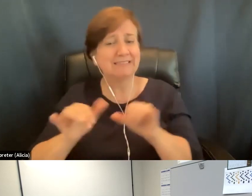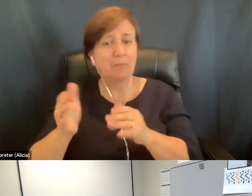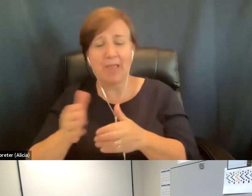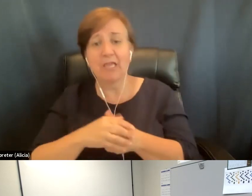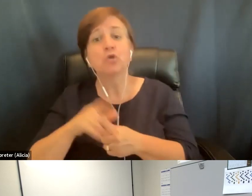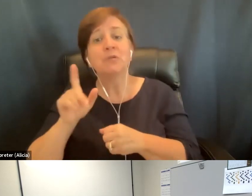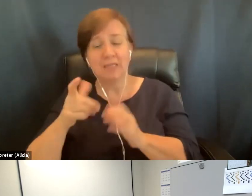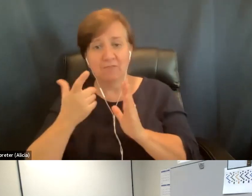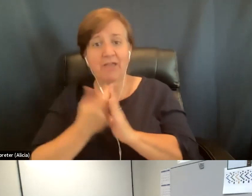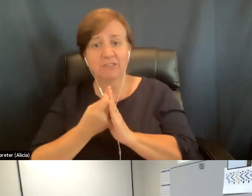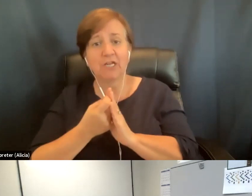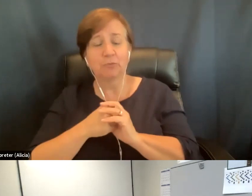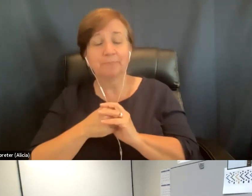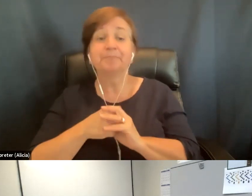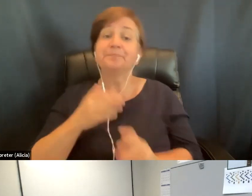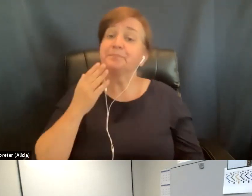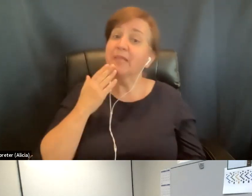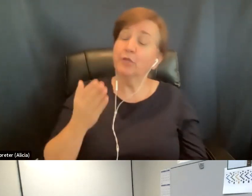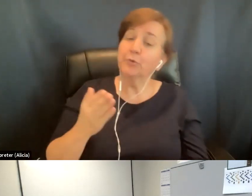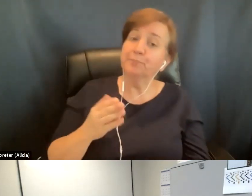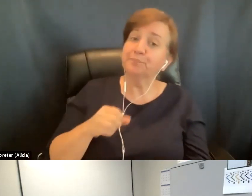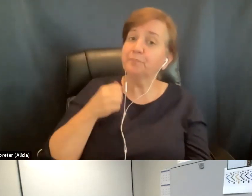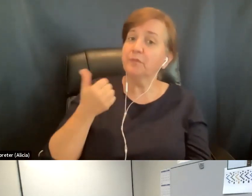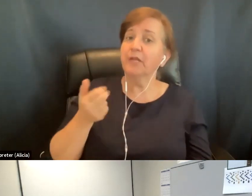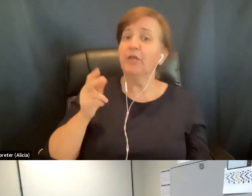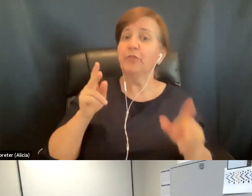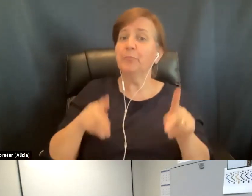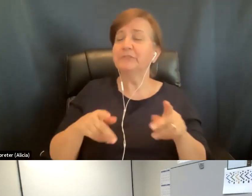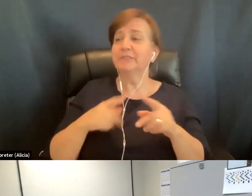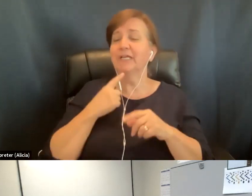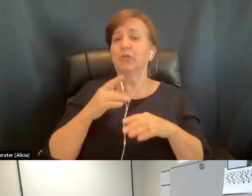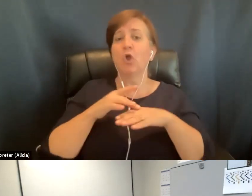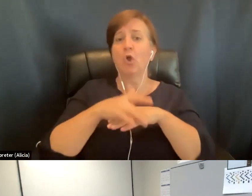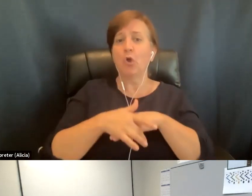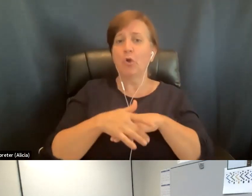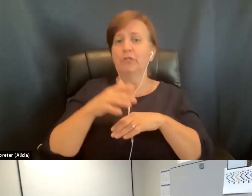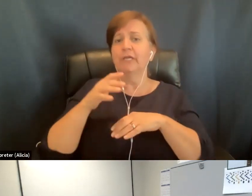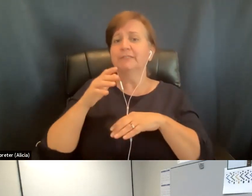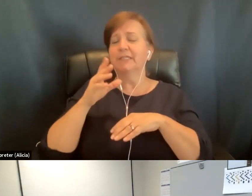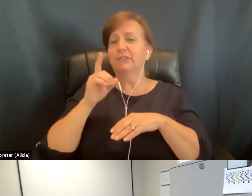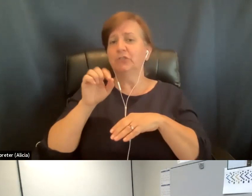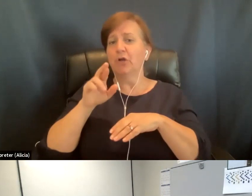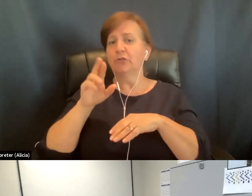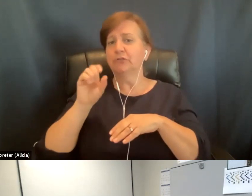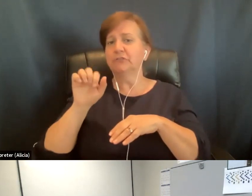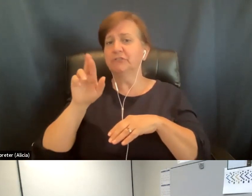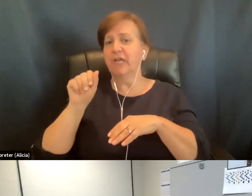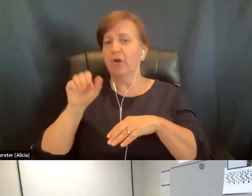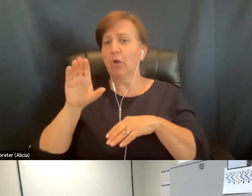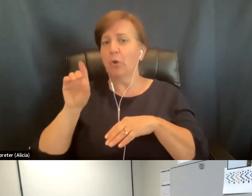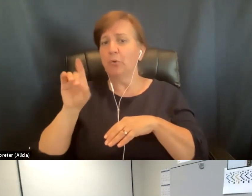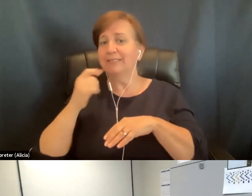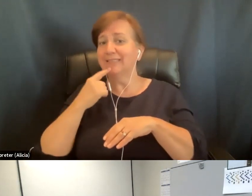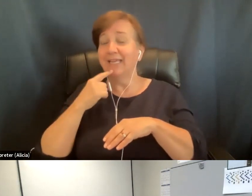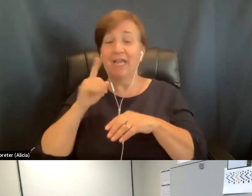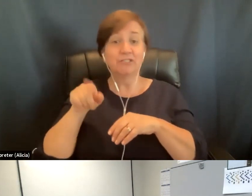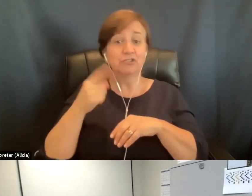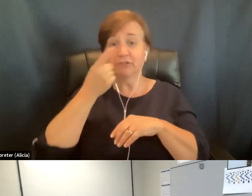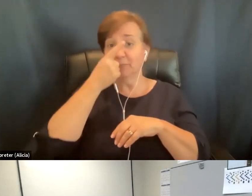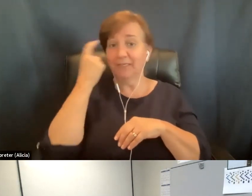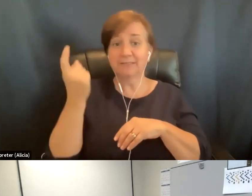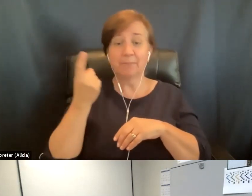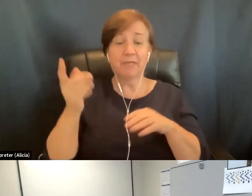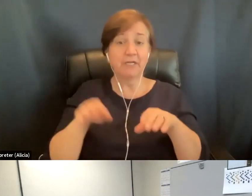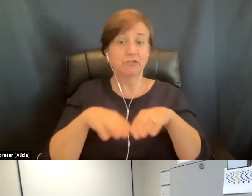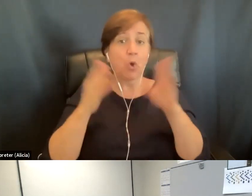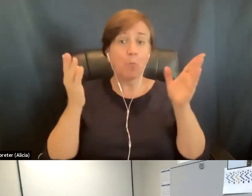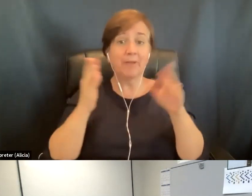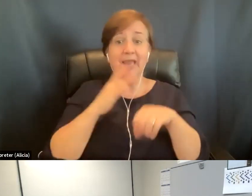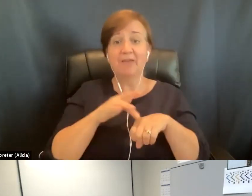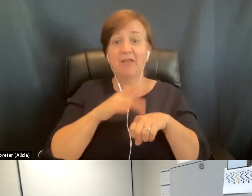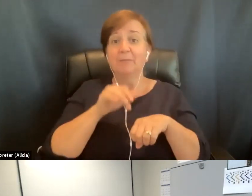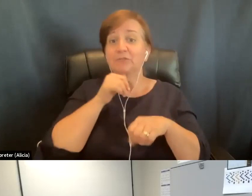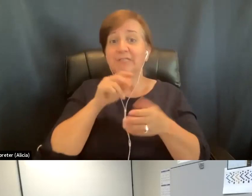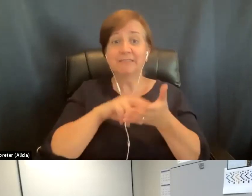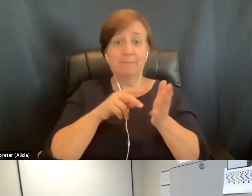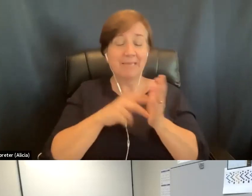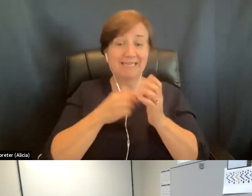Ram Subramaniam (He/him): Thank you, another person asks during the pandemic remember Dr Sarah cody saying just because something is open and available doesn't mean that it is safe as unlike places that are open and available.